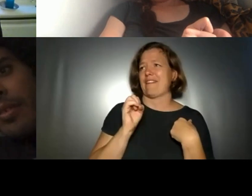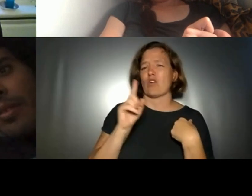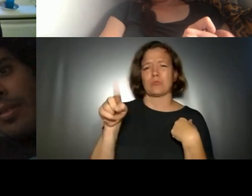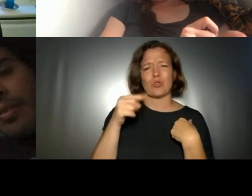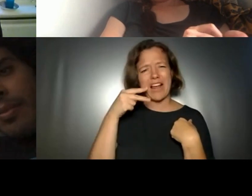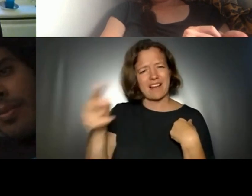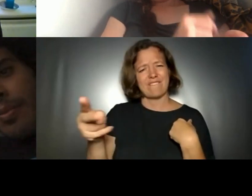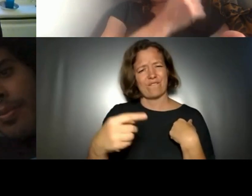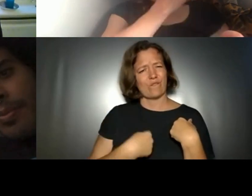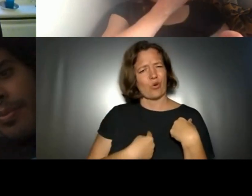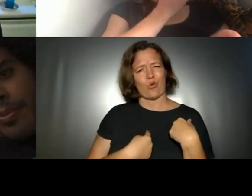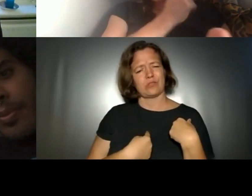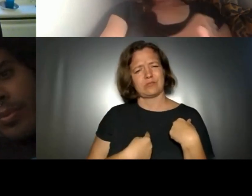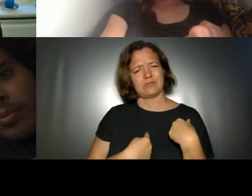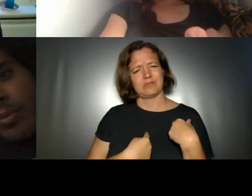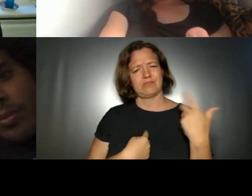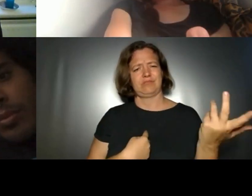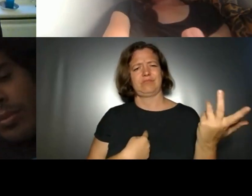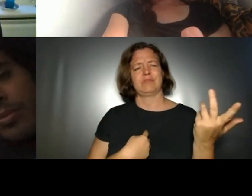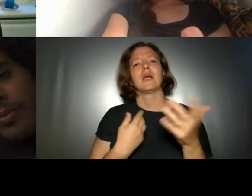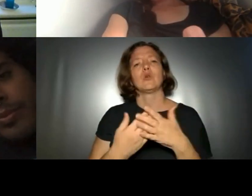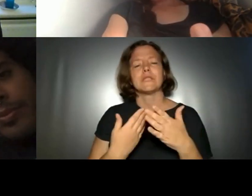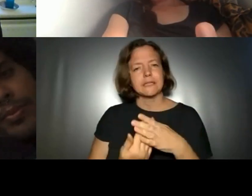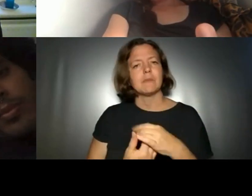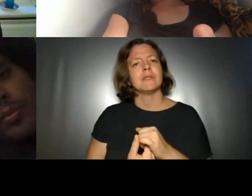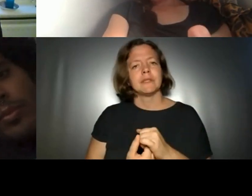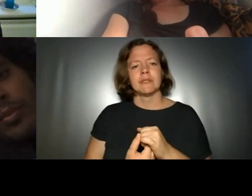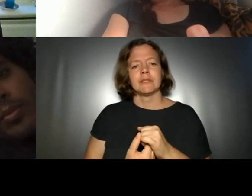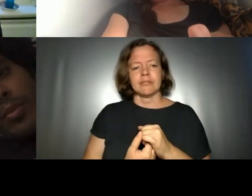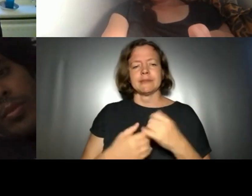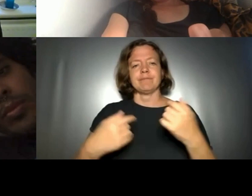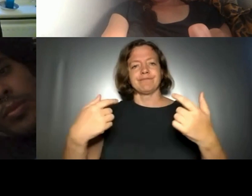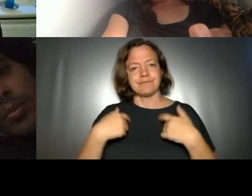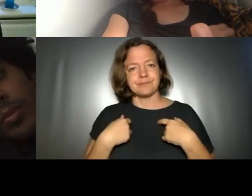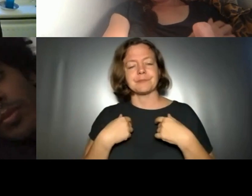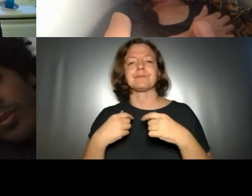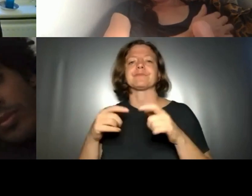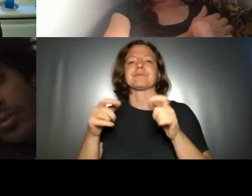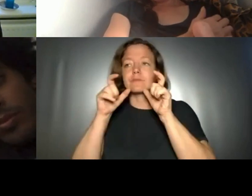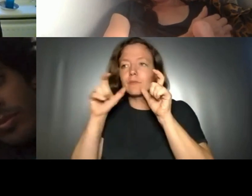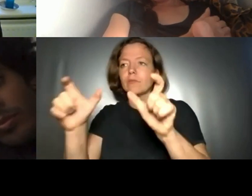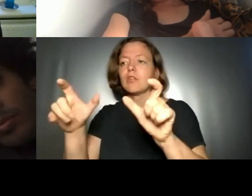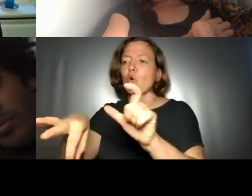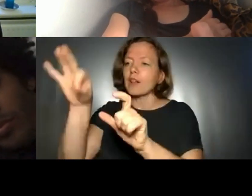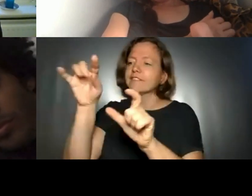So for us, it was very important with that call to make sure, to highlight that we will work with you.